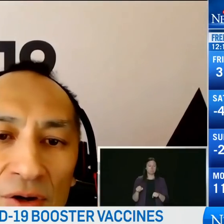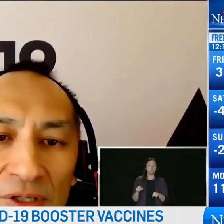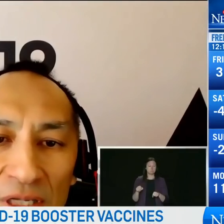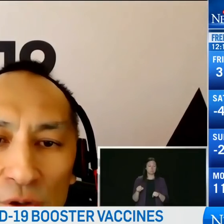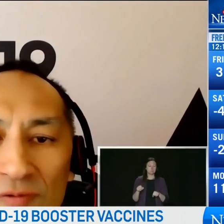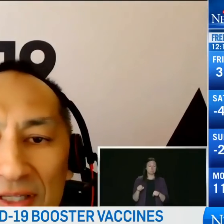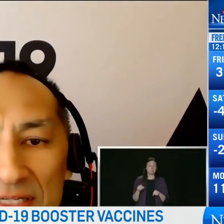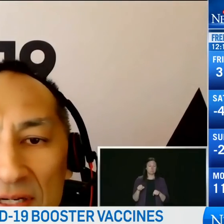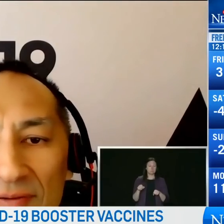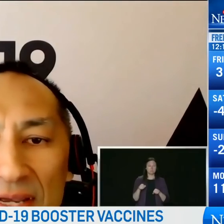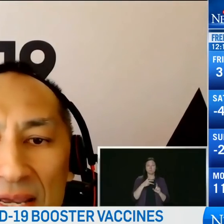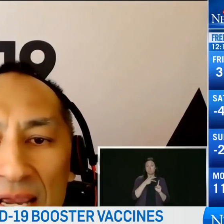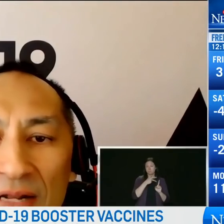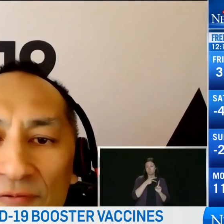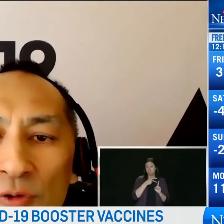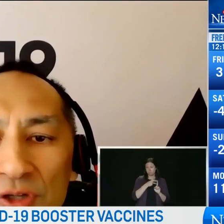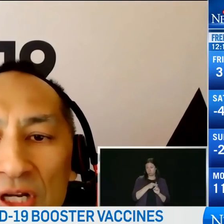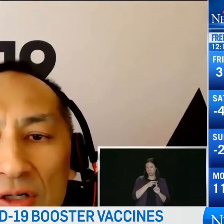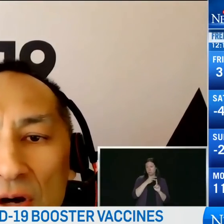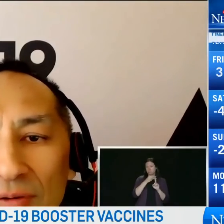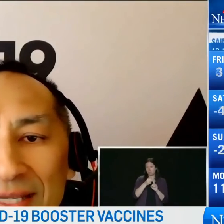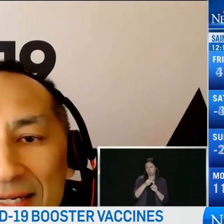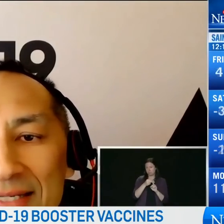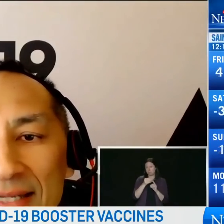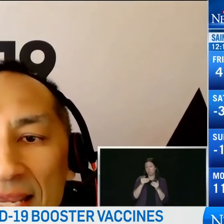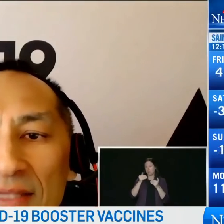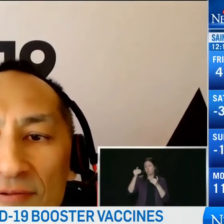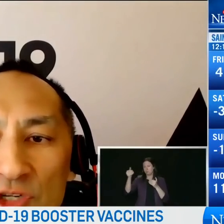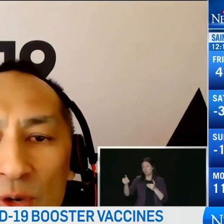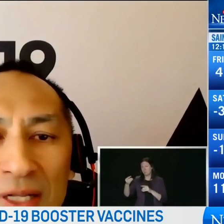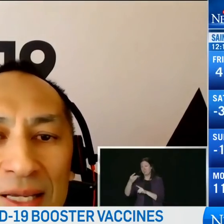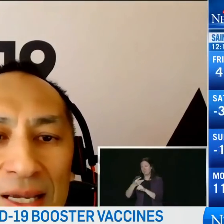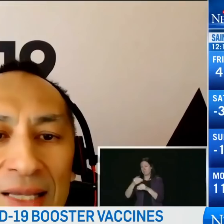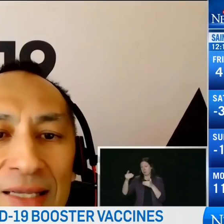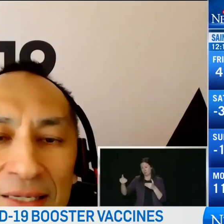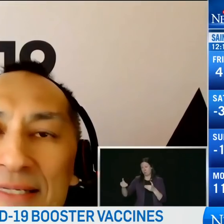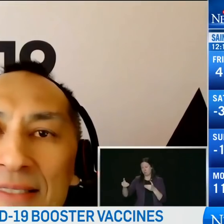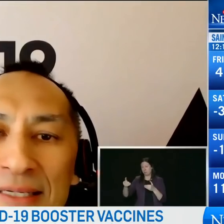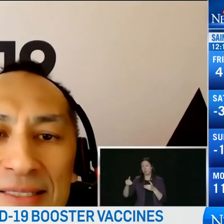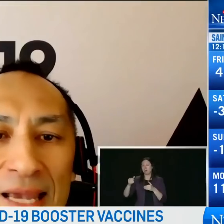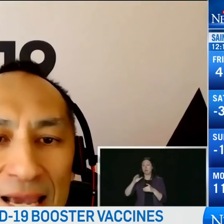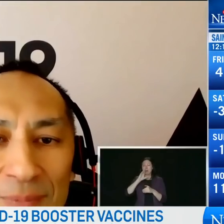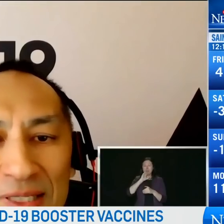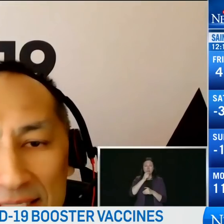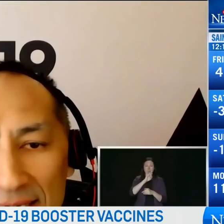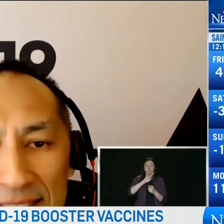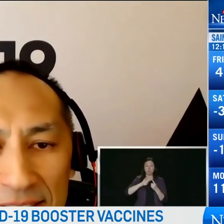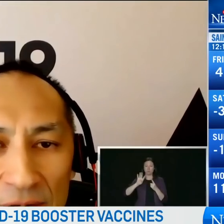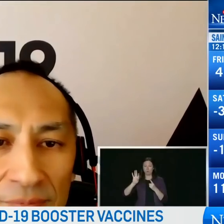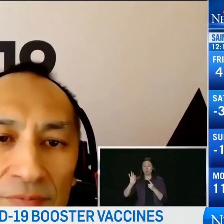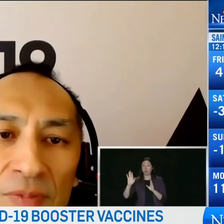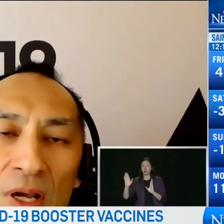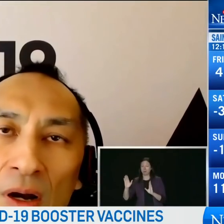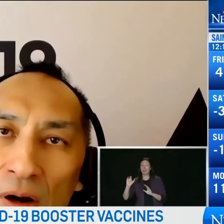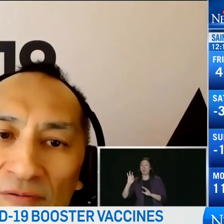MONTHS OR MORE AFTER COMPLETION